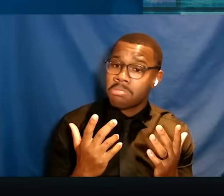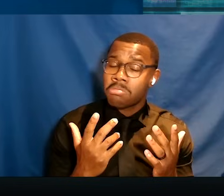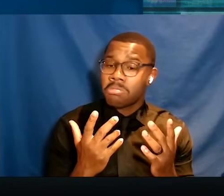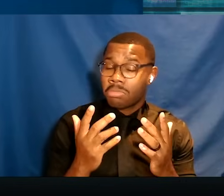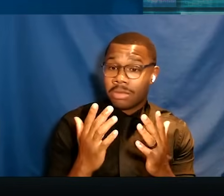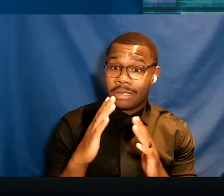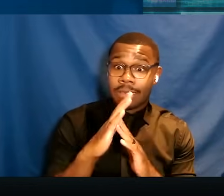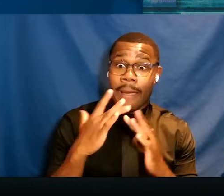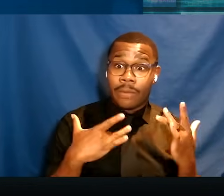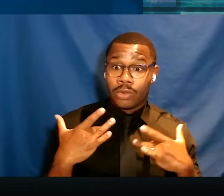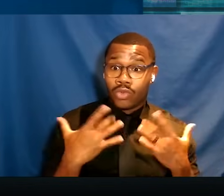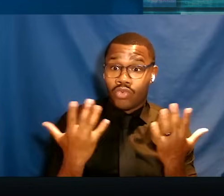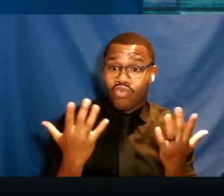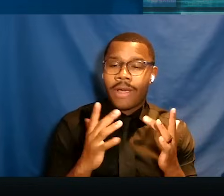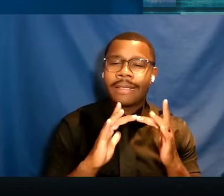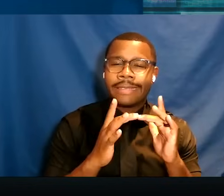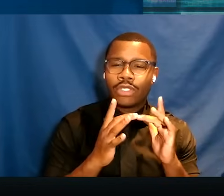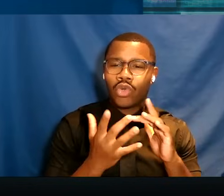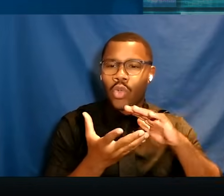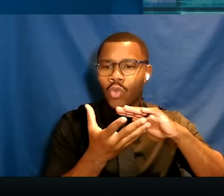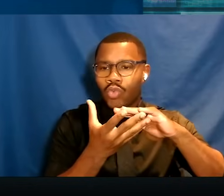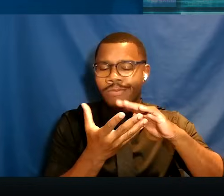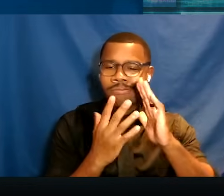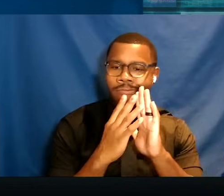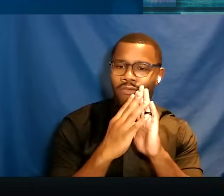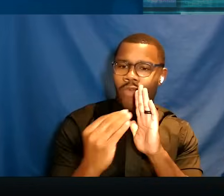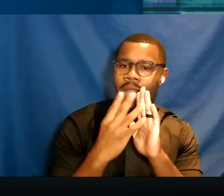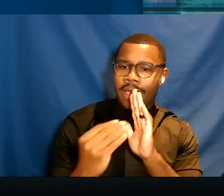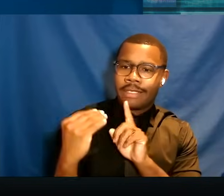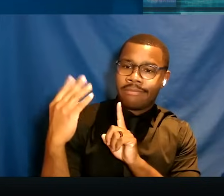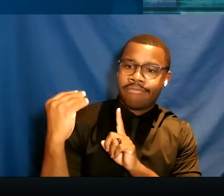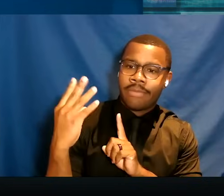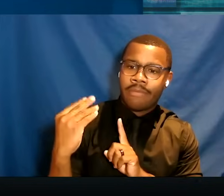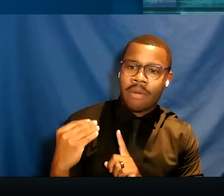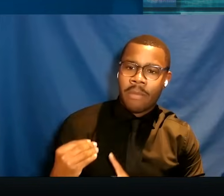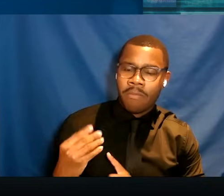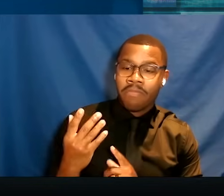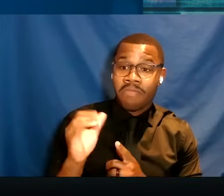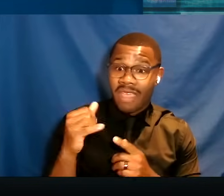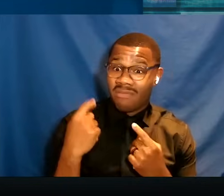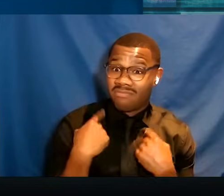'cause digital replication has been happening, it's already been used in the industry, the technology in this area is advancing,